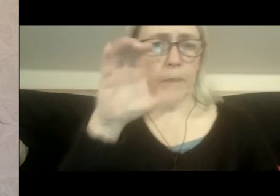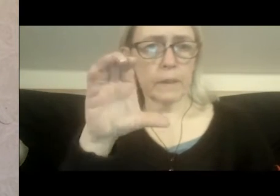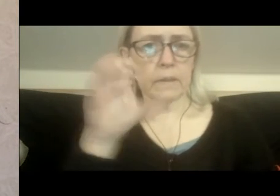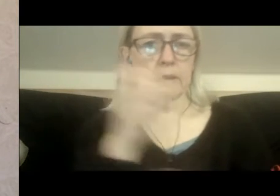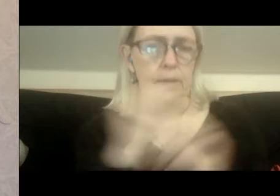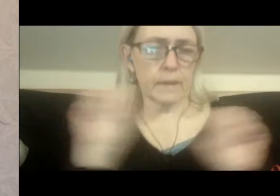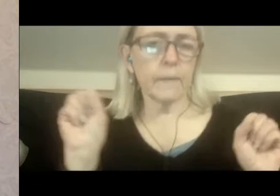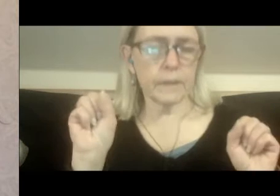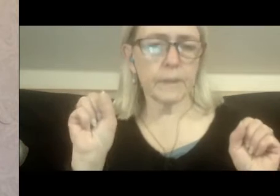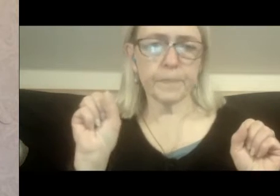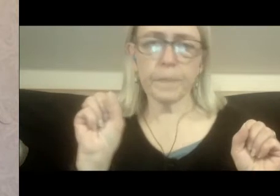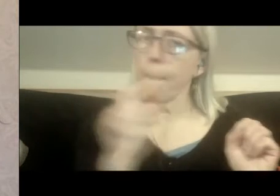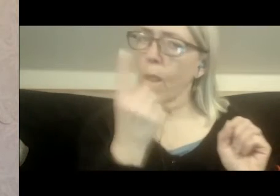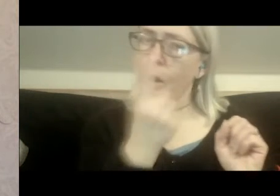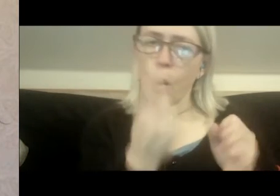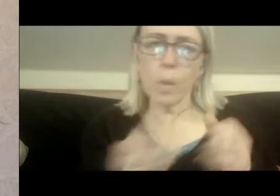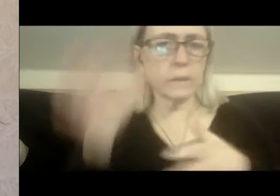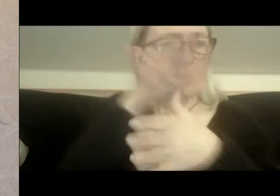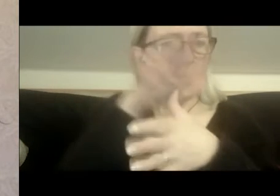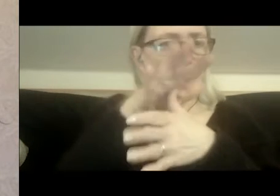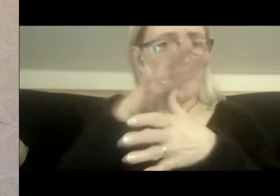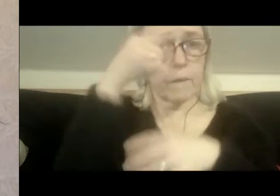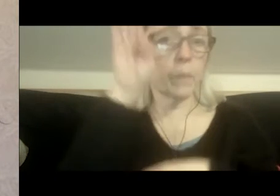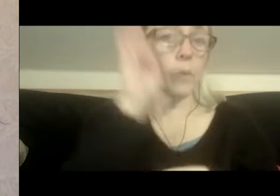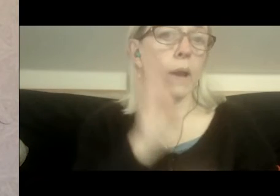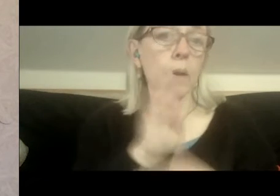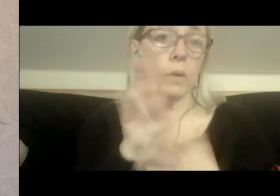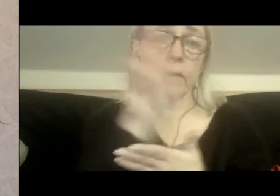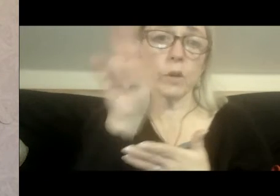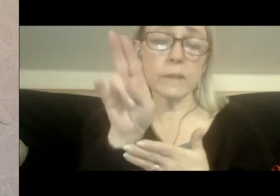And it's especially important this year as we deal with the pandemic as well as the long,